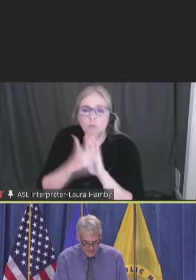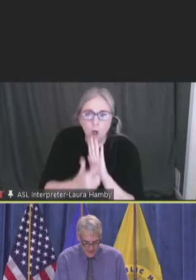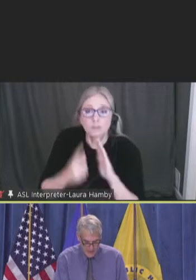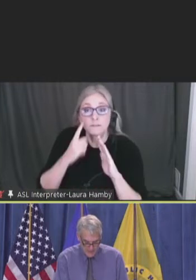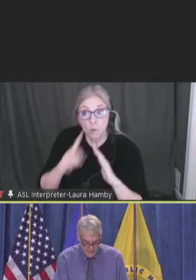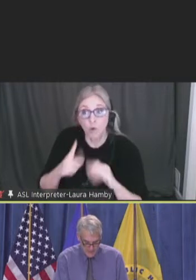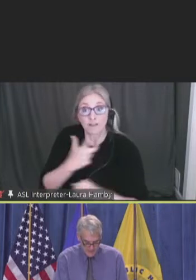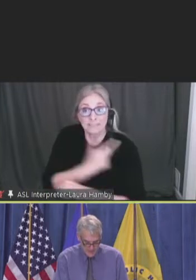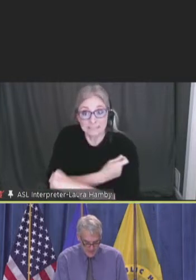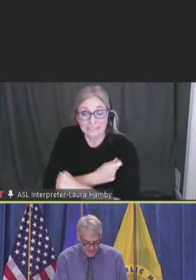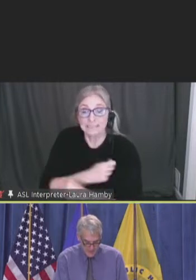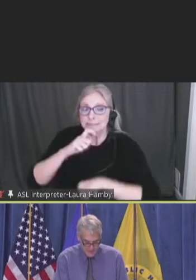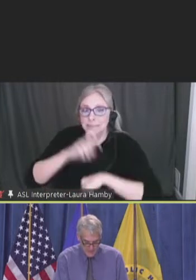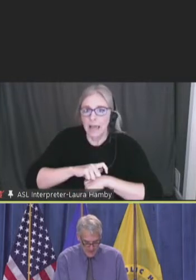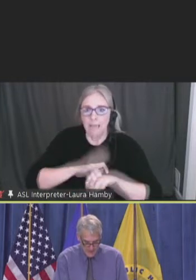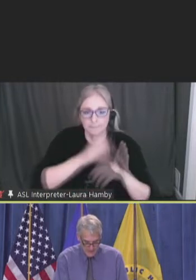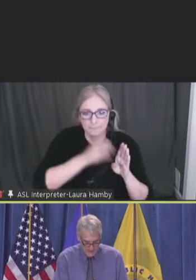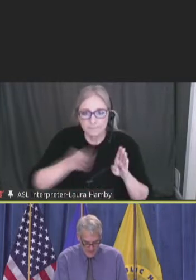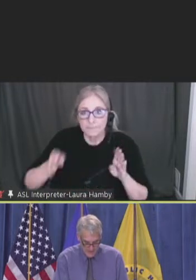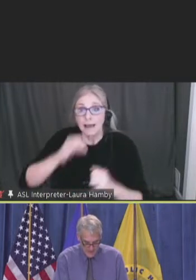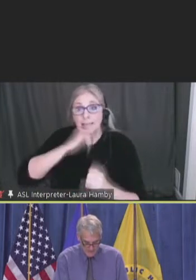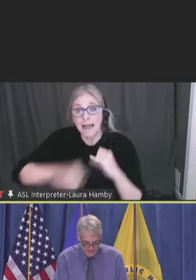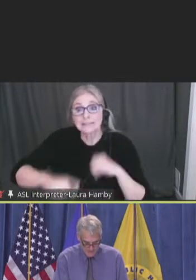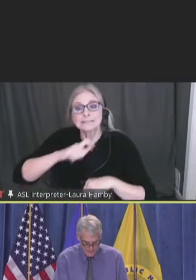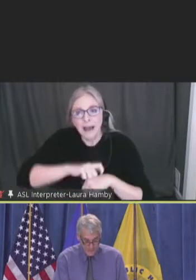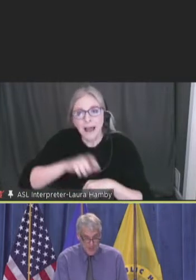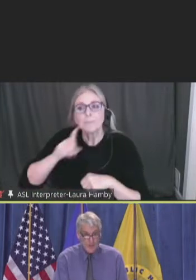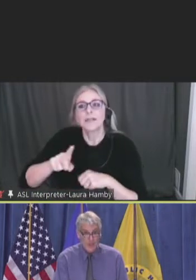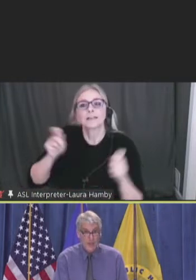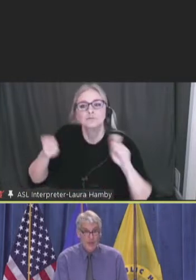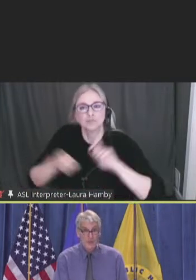includes timestamps to signify when the last update was made.